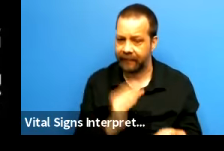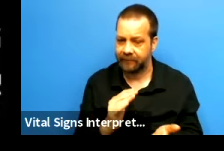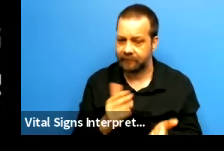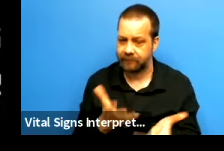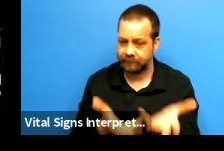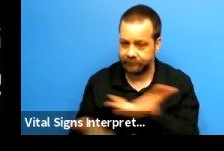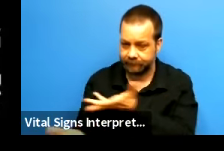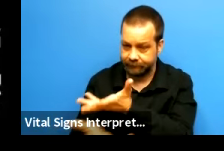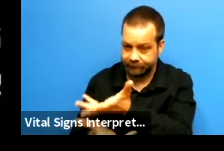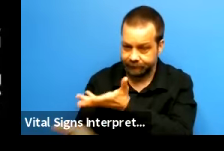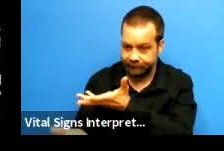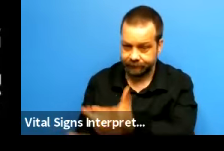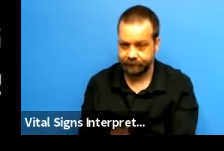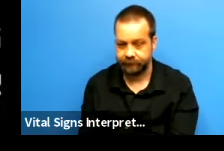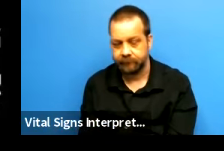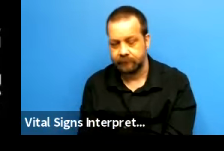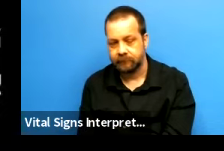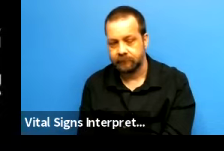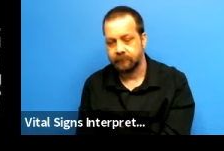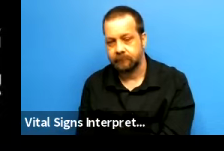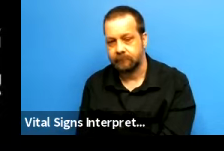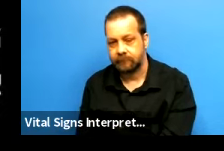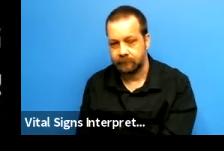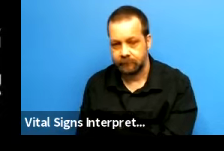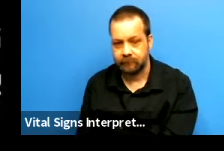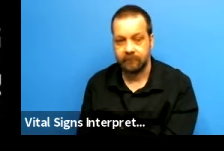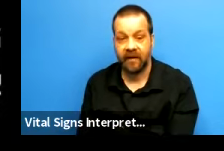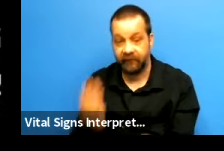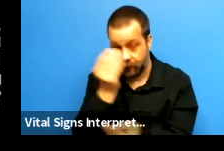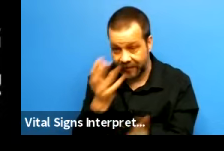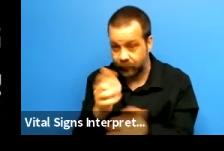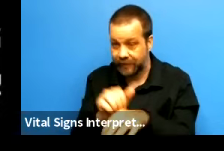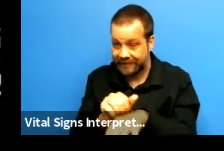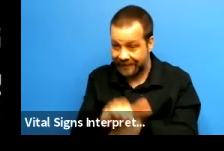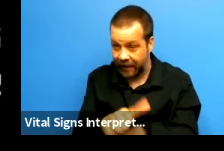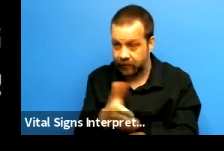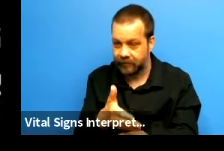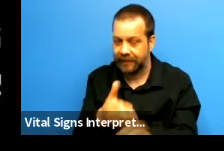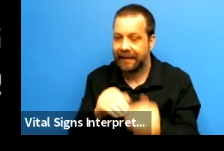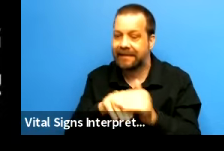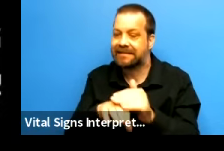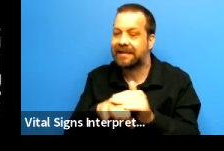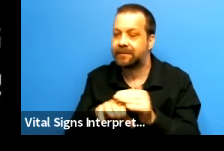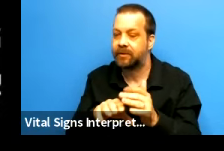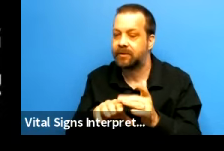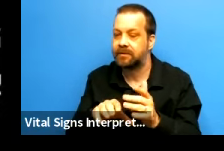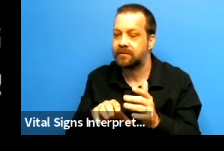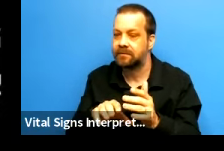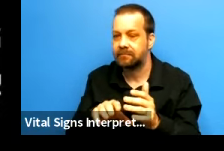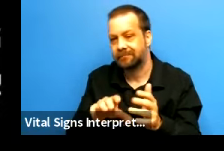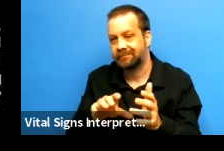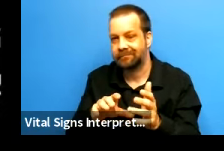We send them out in an accessible format. We have a wide range of folks some with disabilities